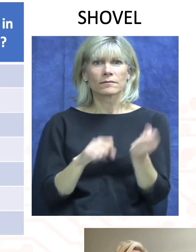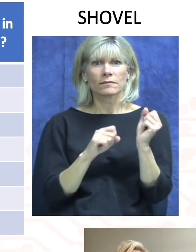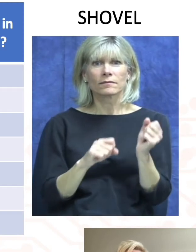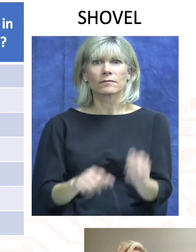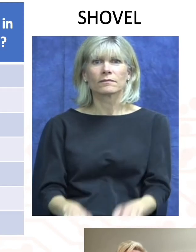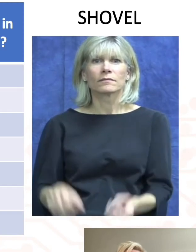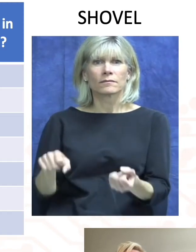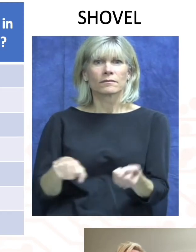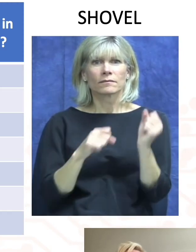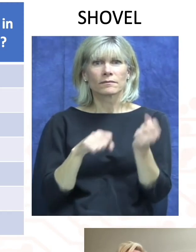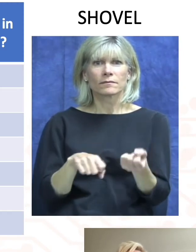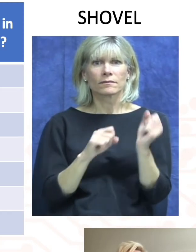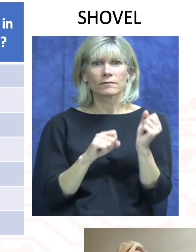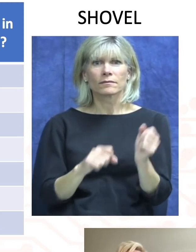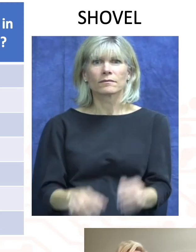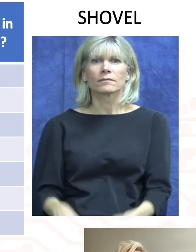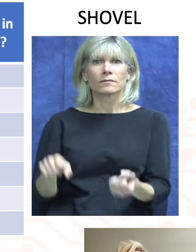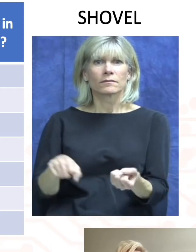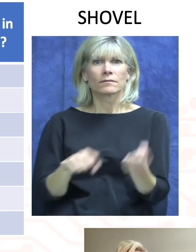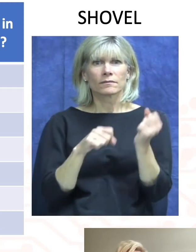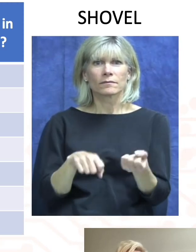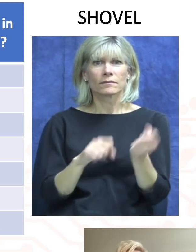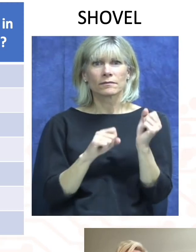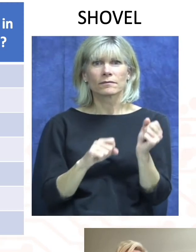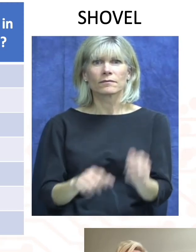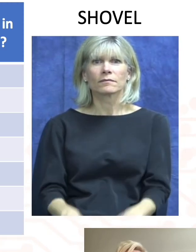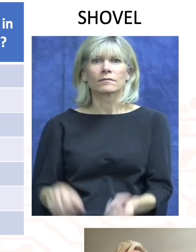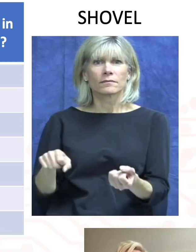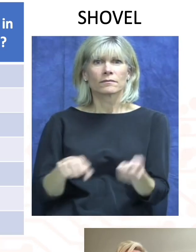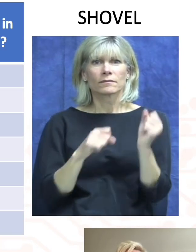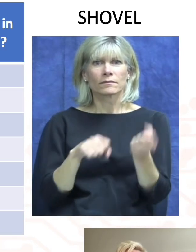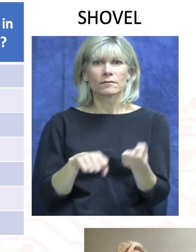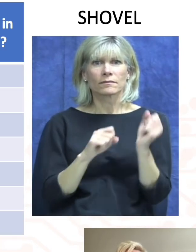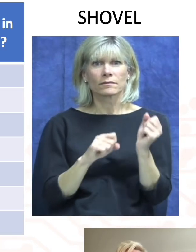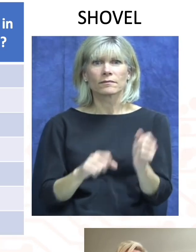Here's an example for the concept 'shovel'. You can see the list of semantic features